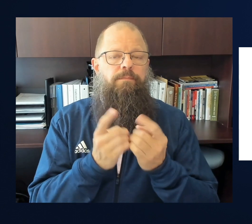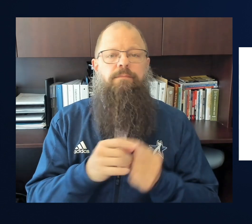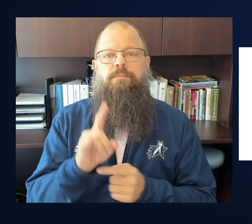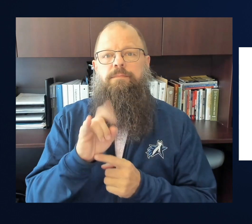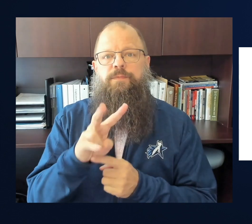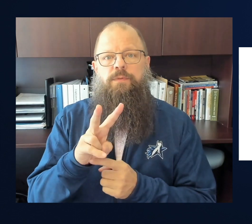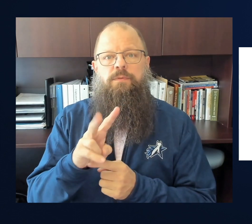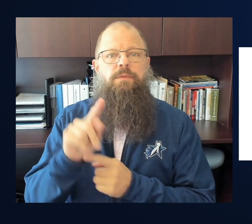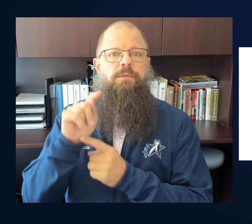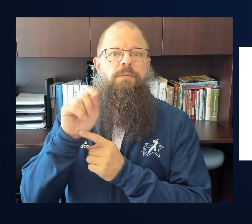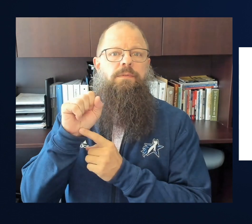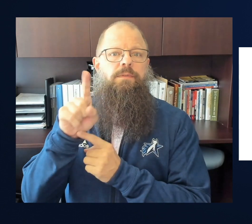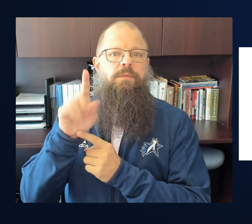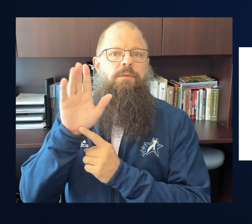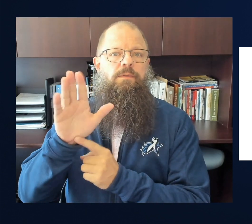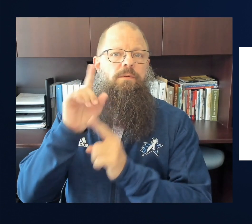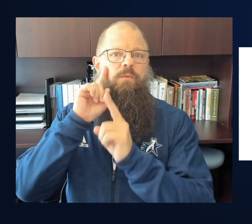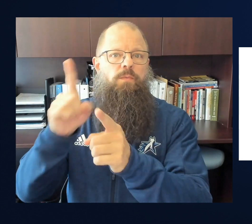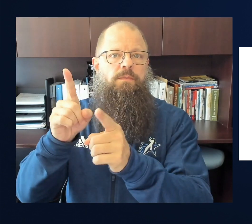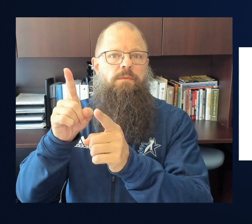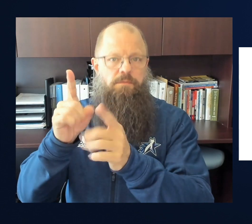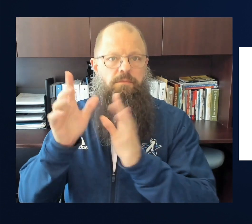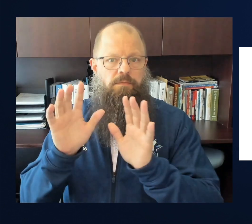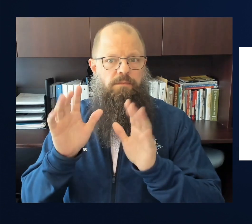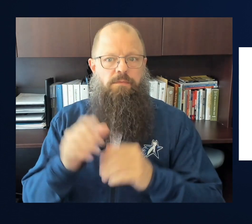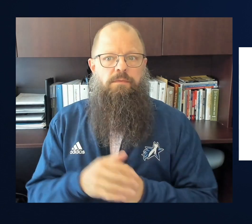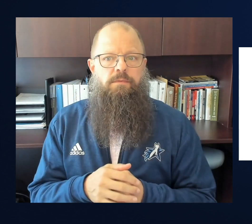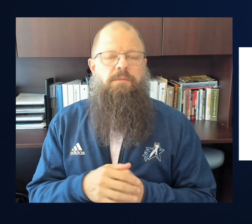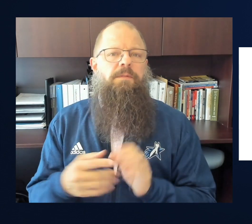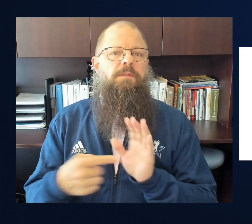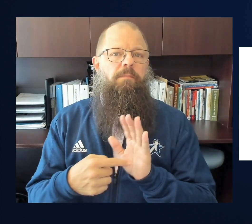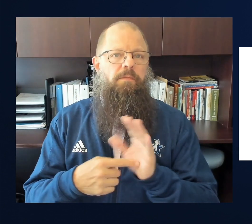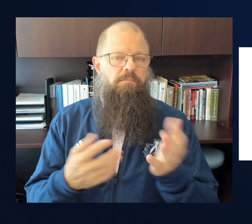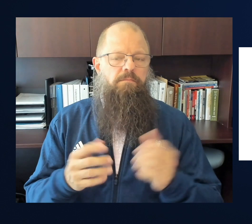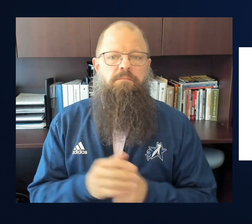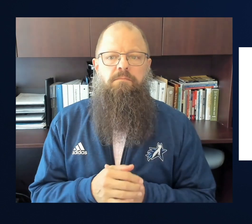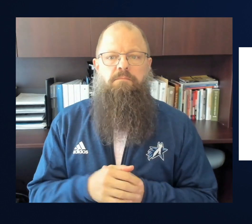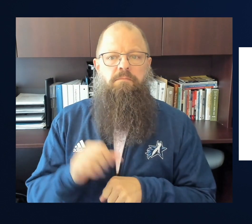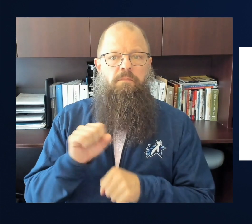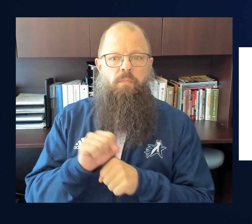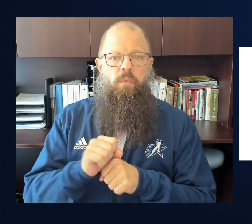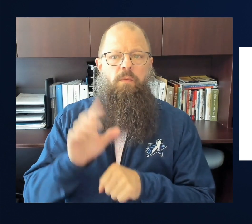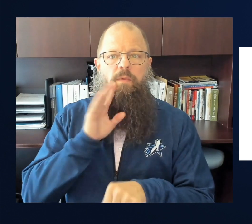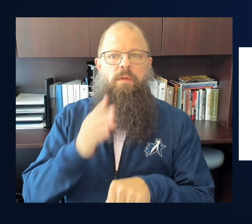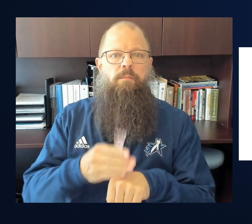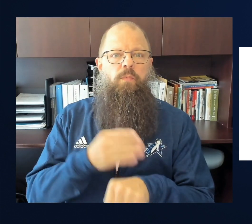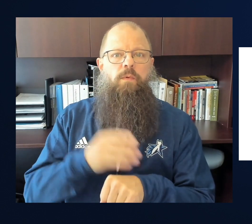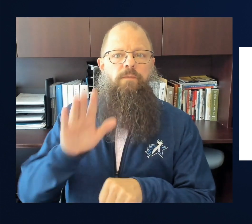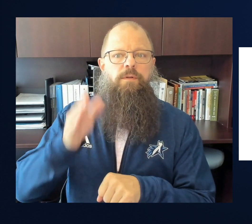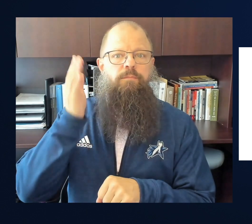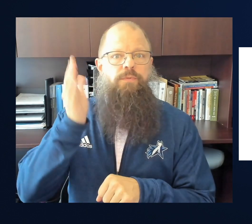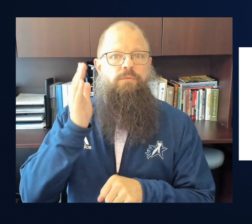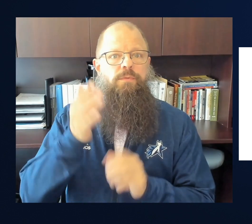the manager, the department, division, and TSD's end goal. For example, "the employee